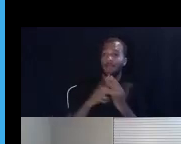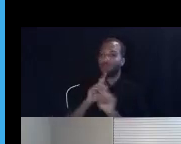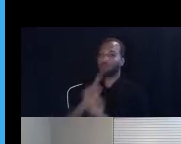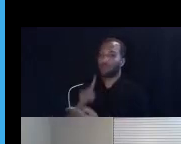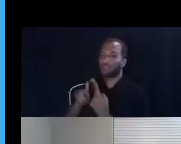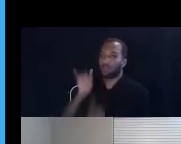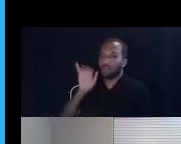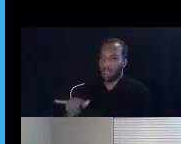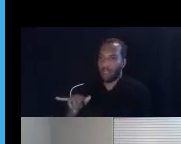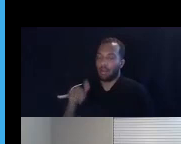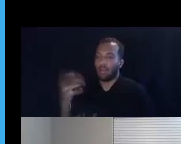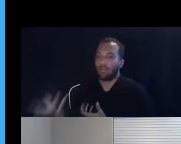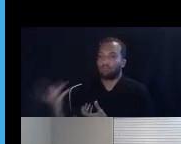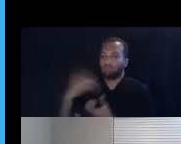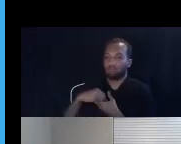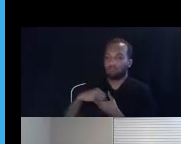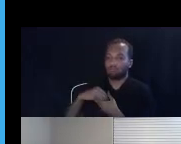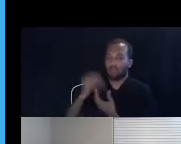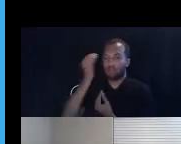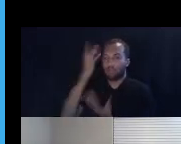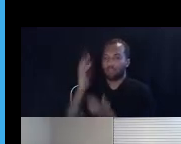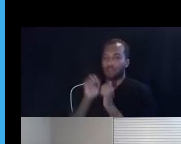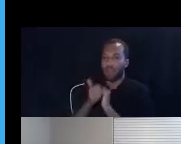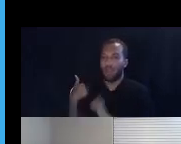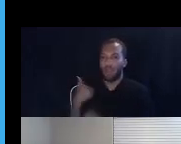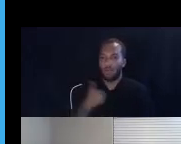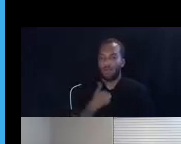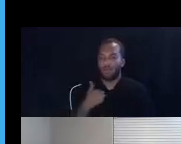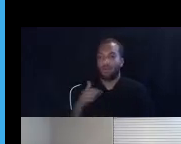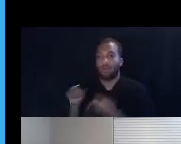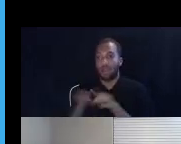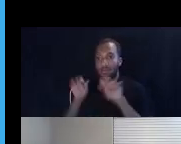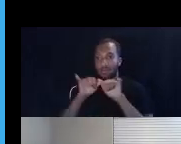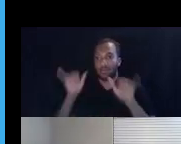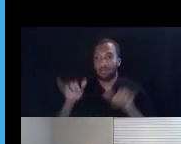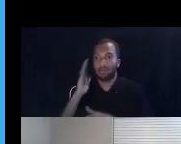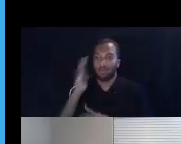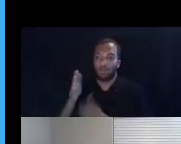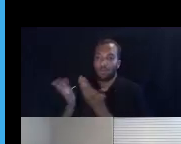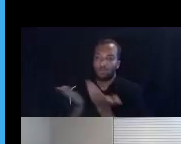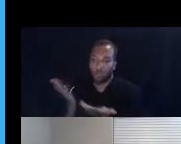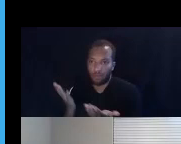how it's our system going to show up. And so a little bit similar to what Dolly mentioned,